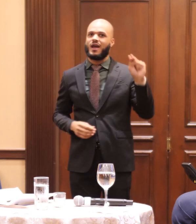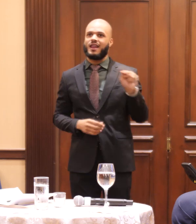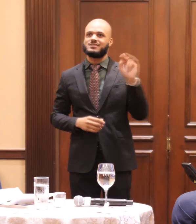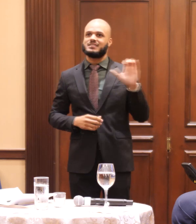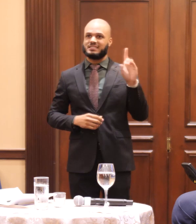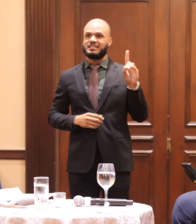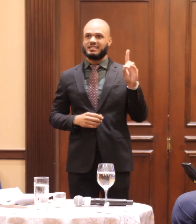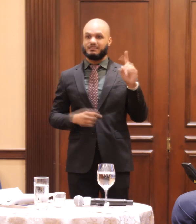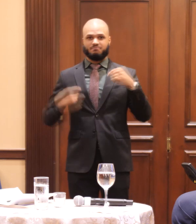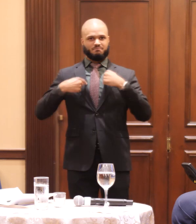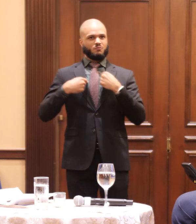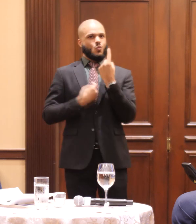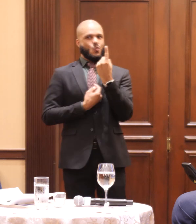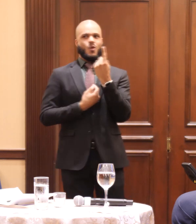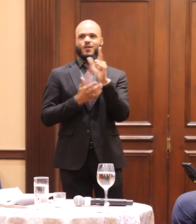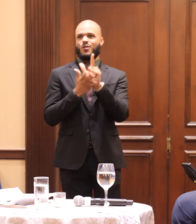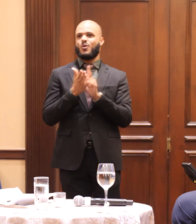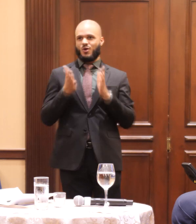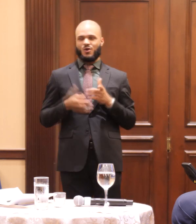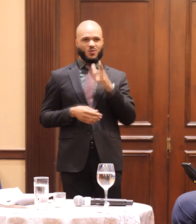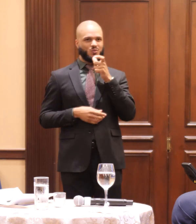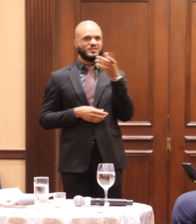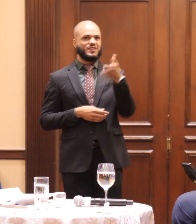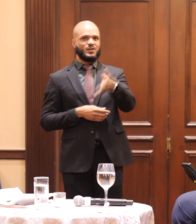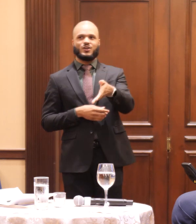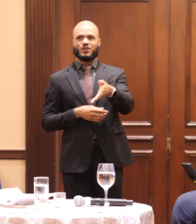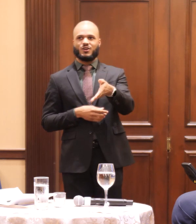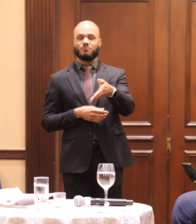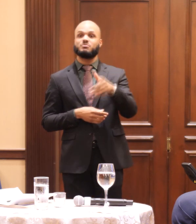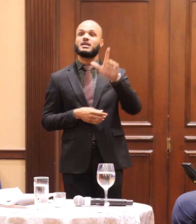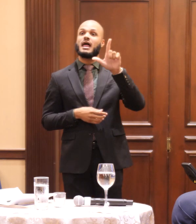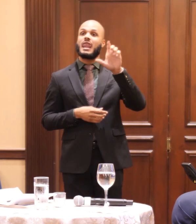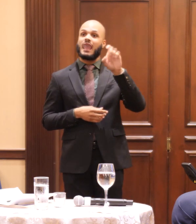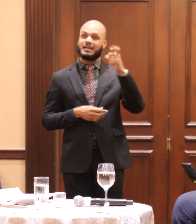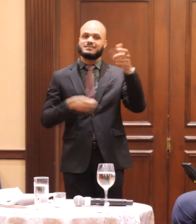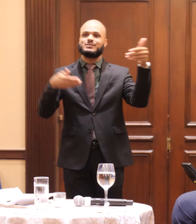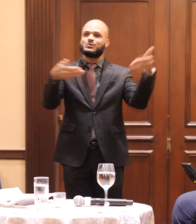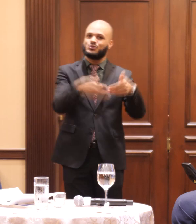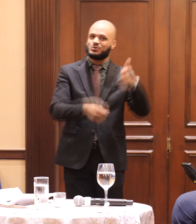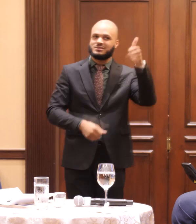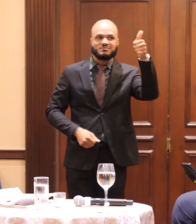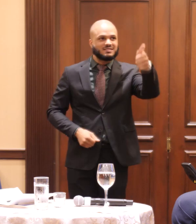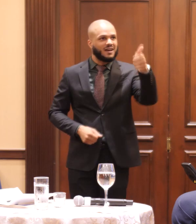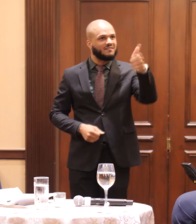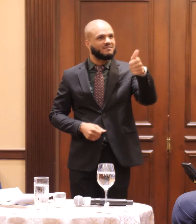I was one of the the lawyers who was sitting there and Lex introduced himself and just described his